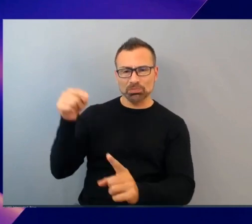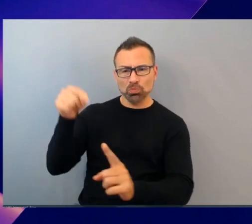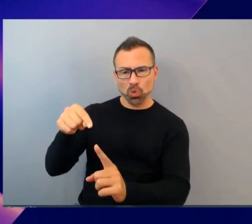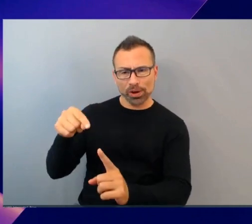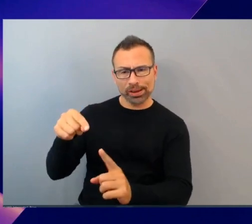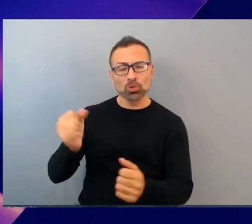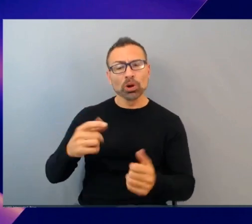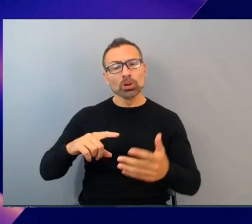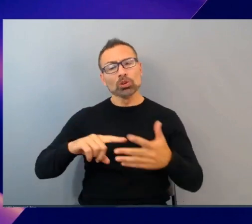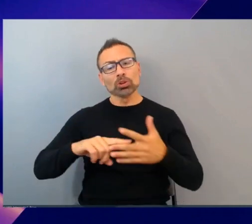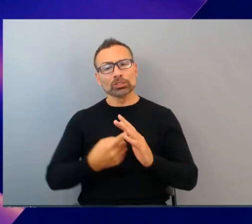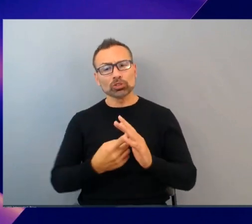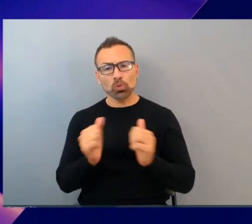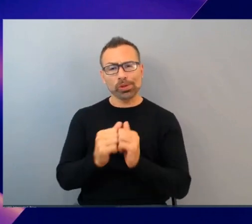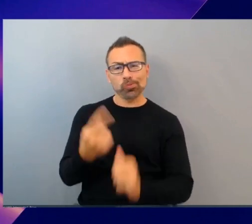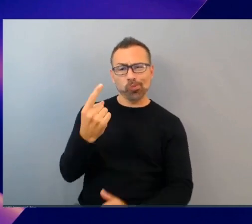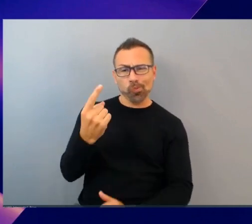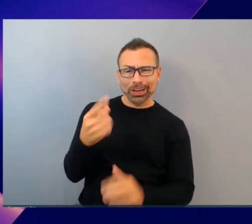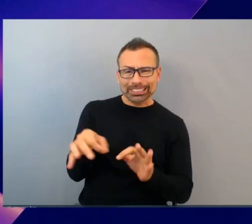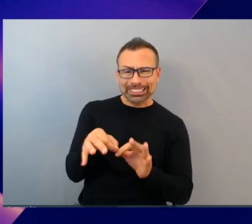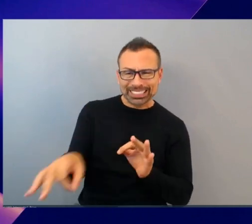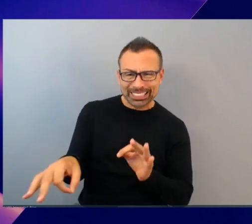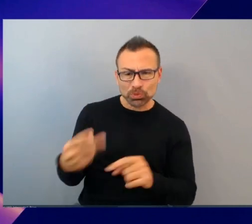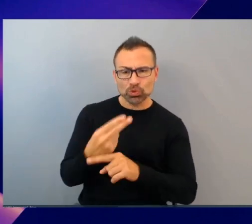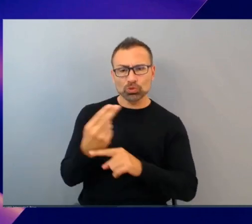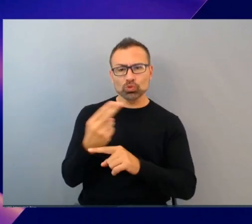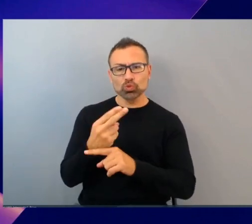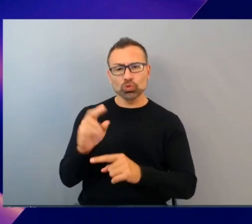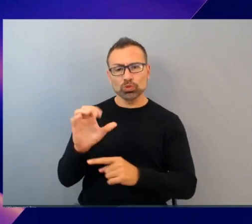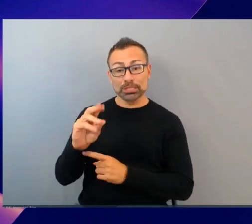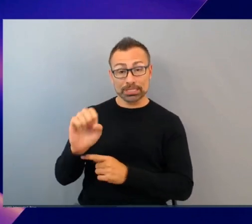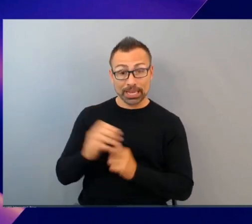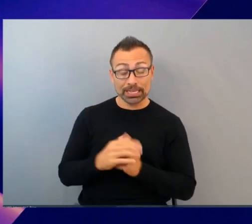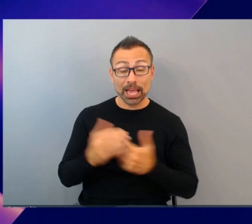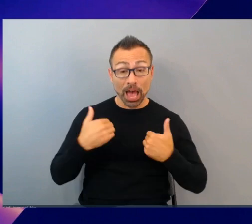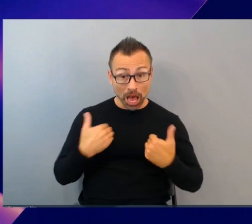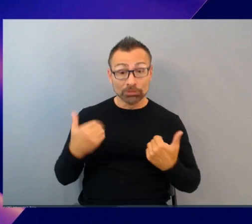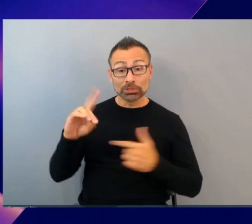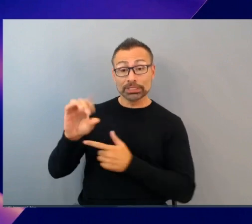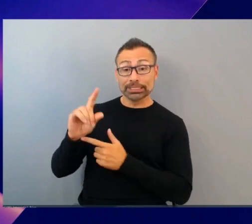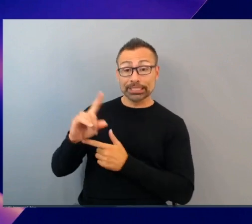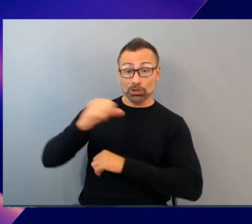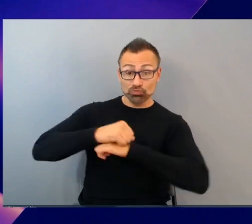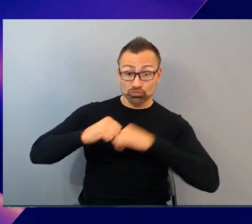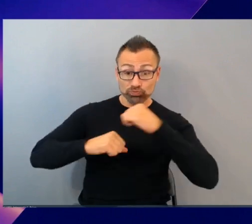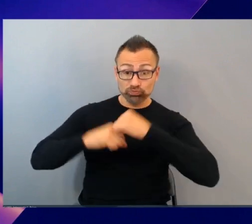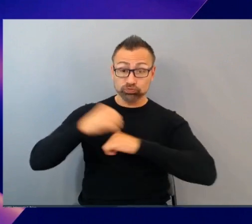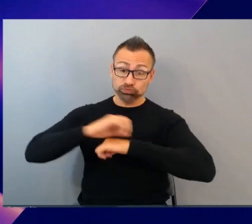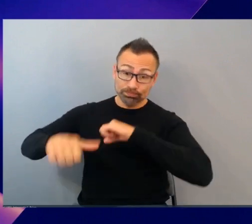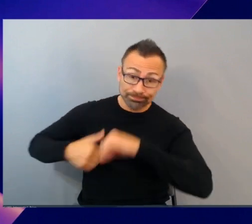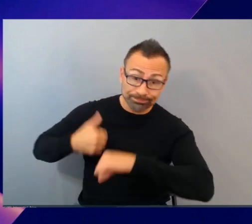one concrete use case, have their data structure in place. And once they do a proof of concept test,